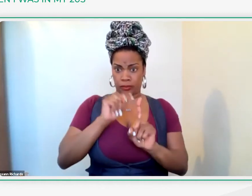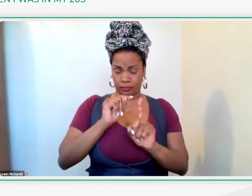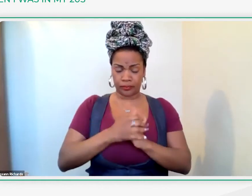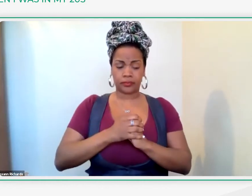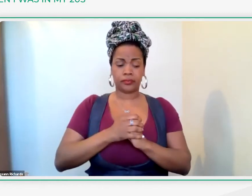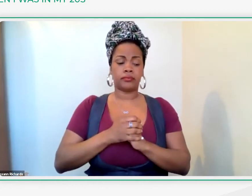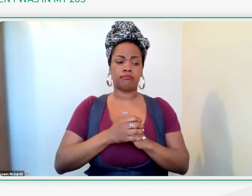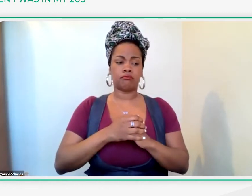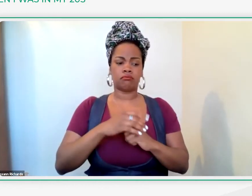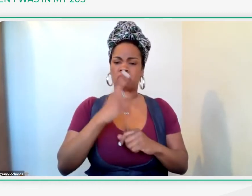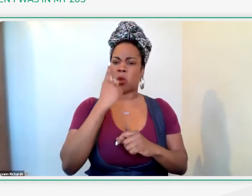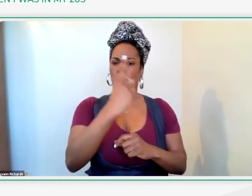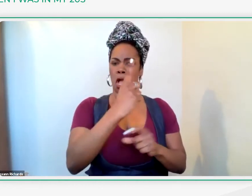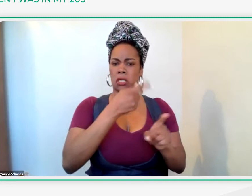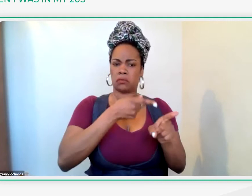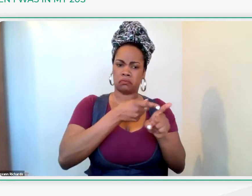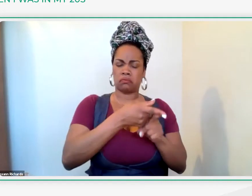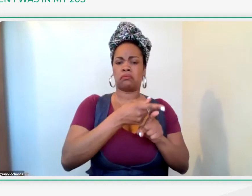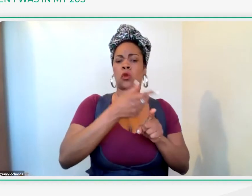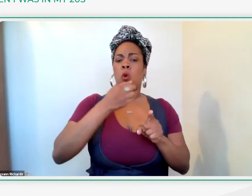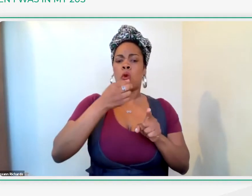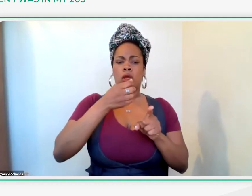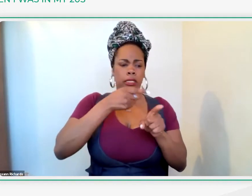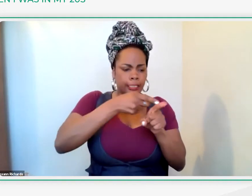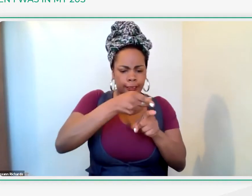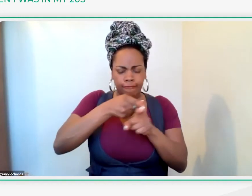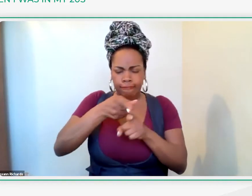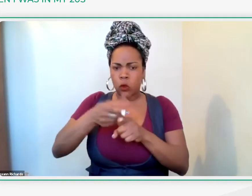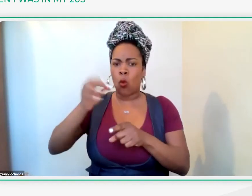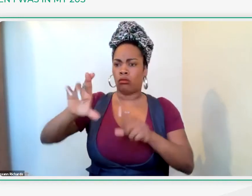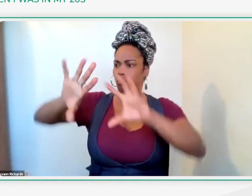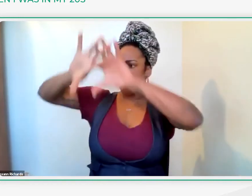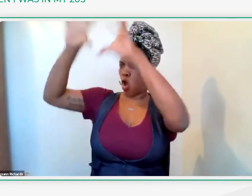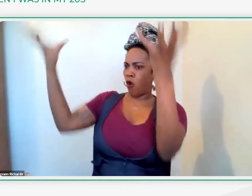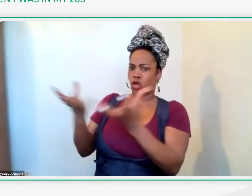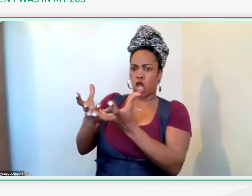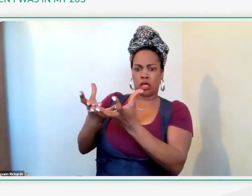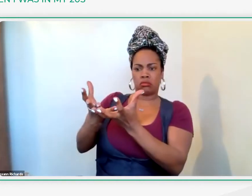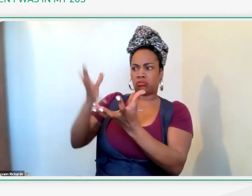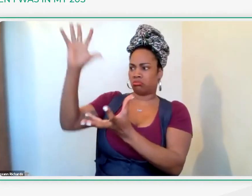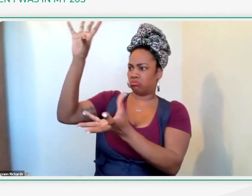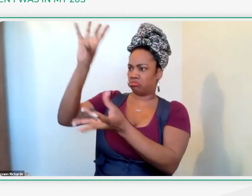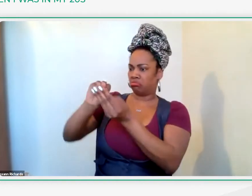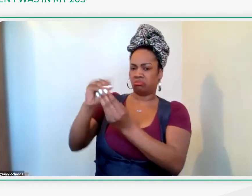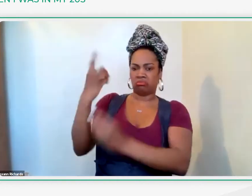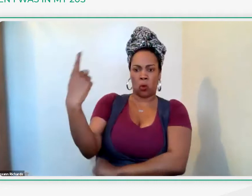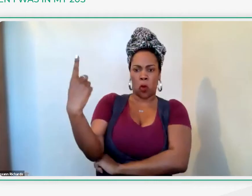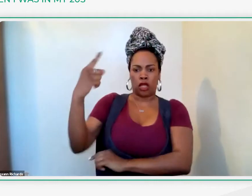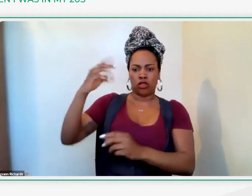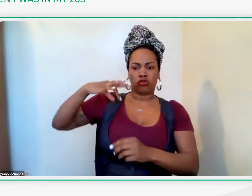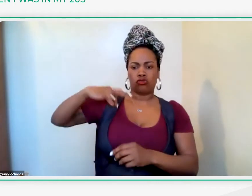Do you have a universal overall credit score?